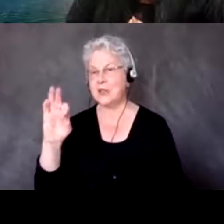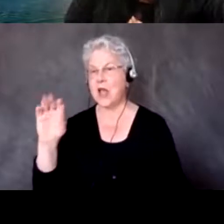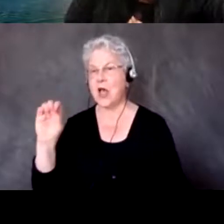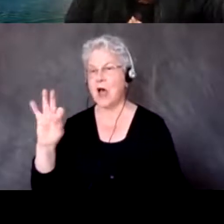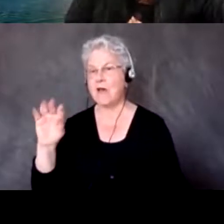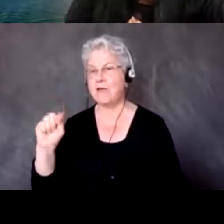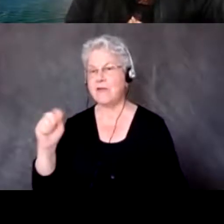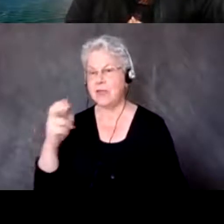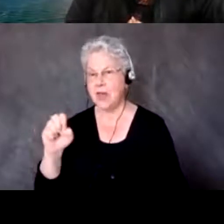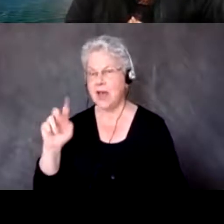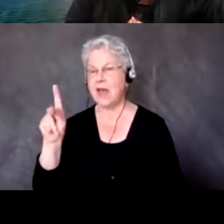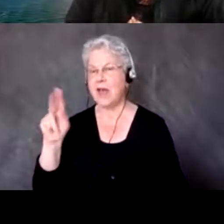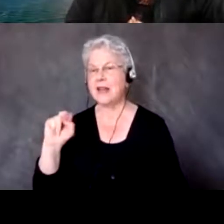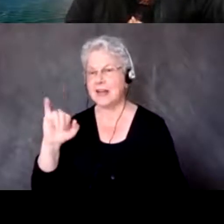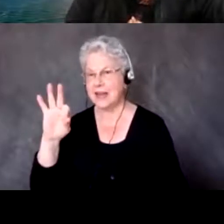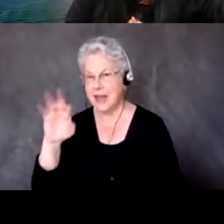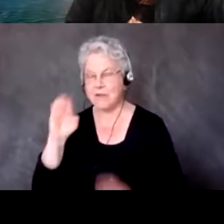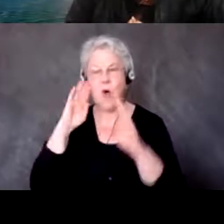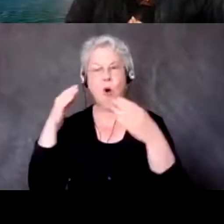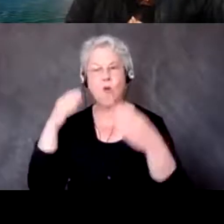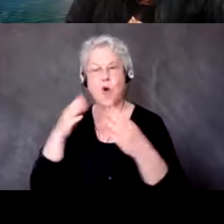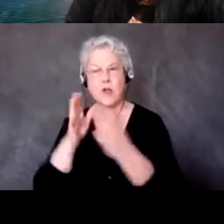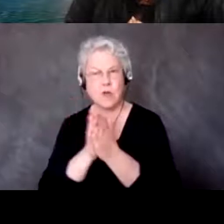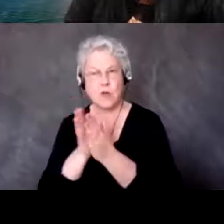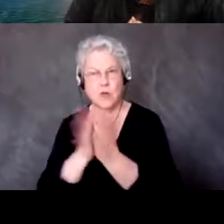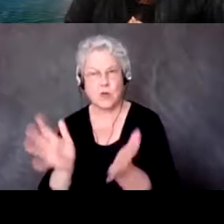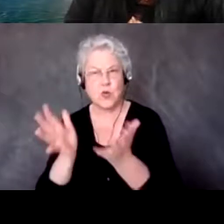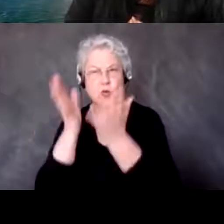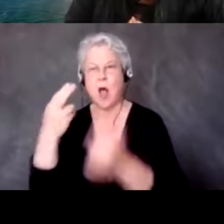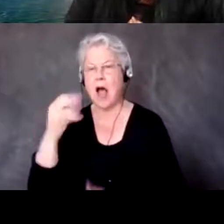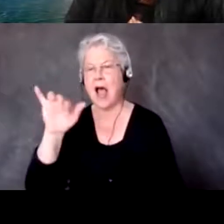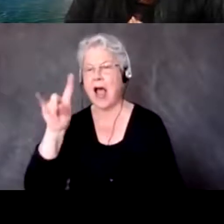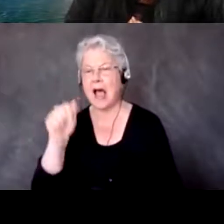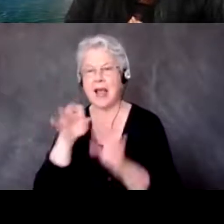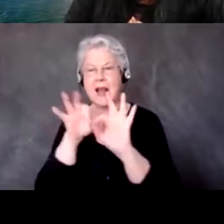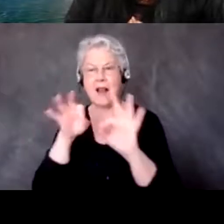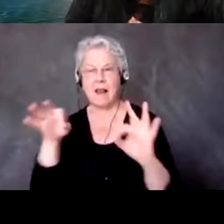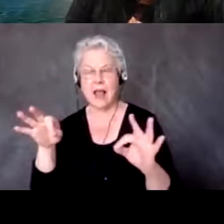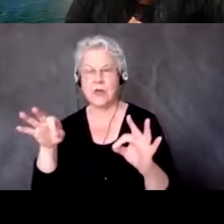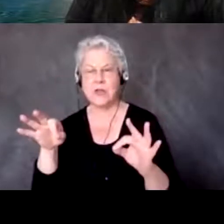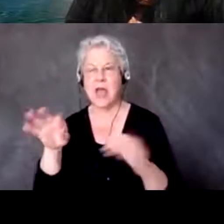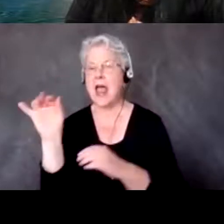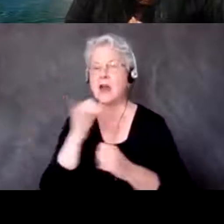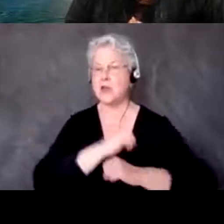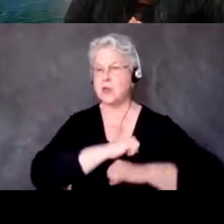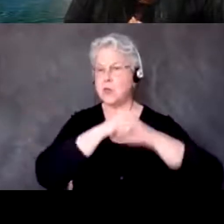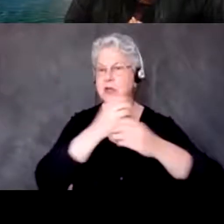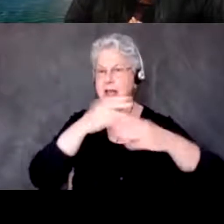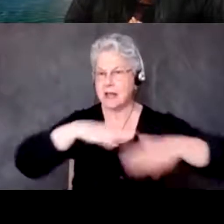It focused on revitalizing the Haida language while protecting our land and waters, as well